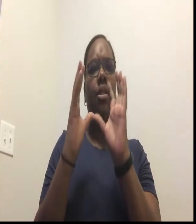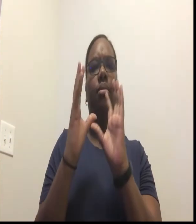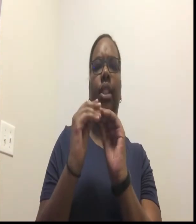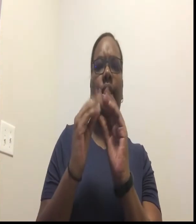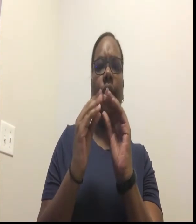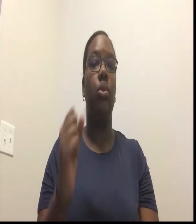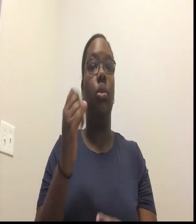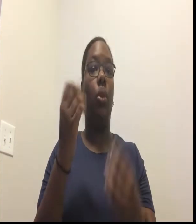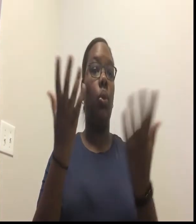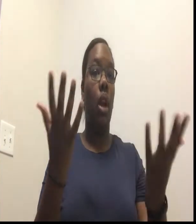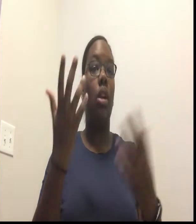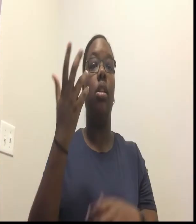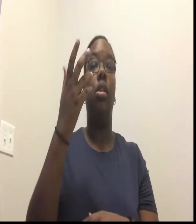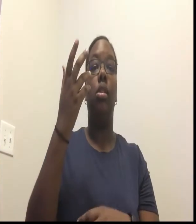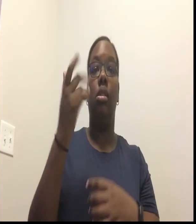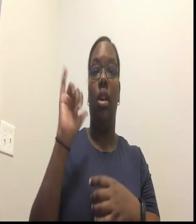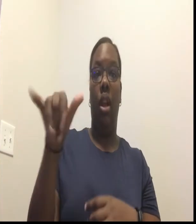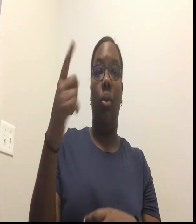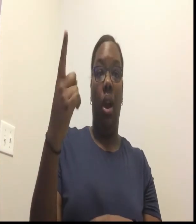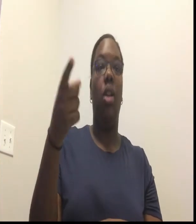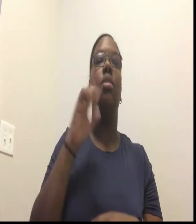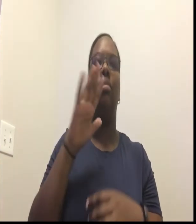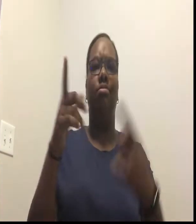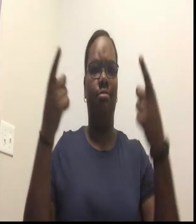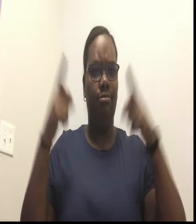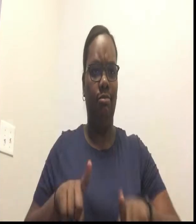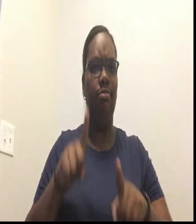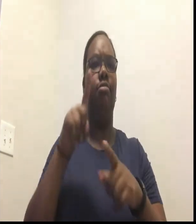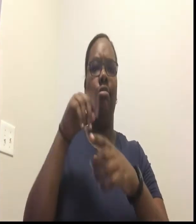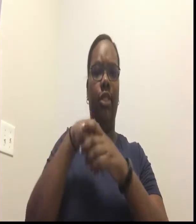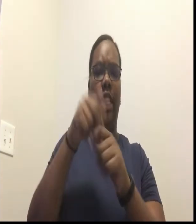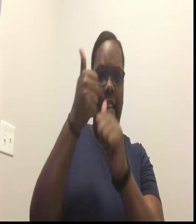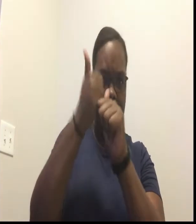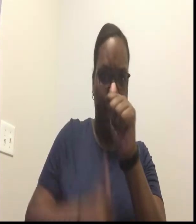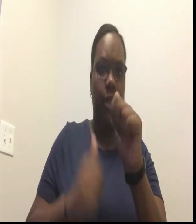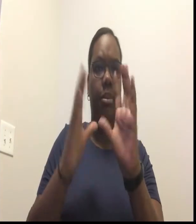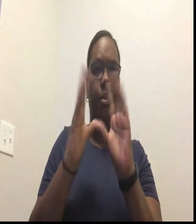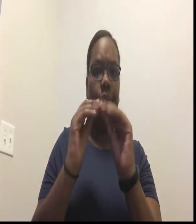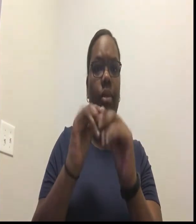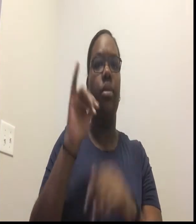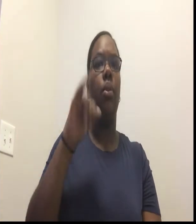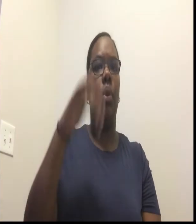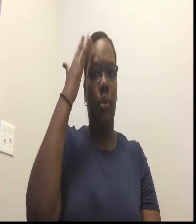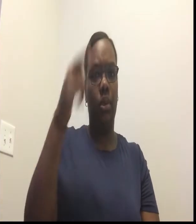happens in every single meeting and this is why it's the first one on there is "adjourn."